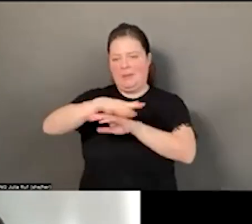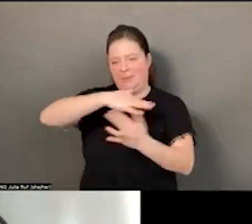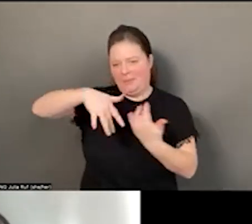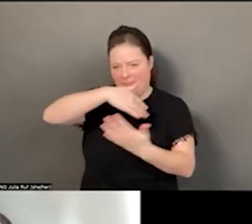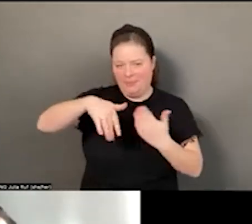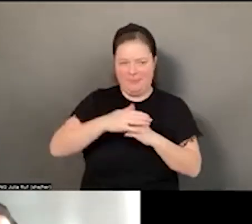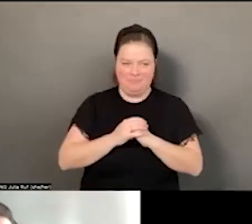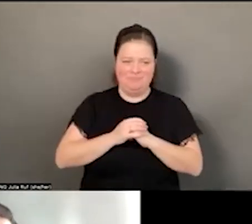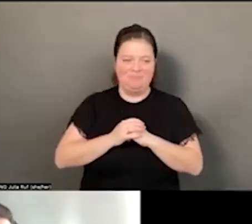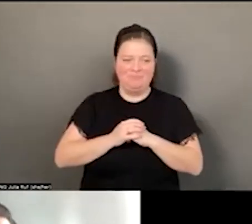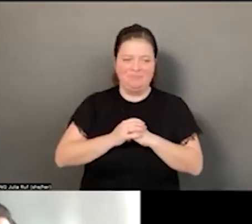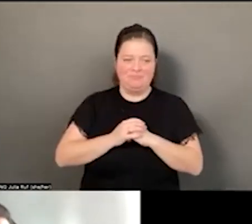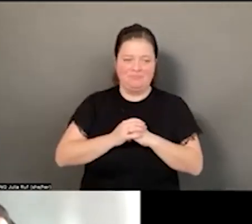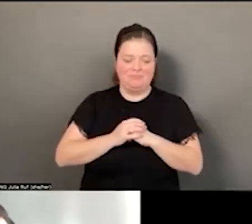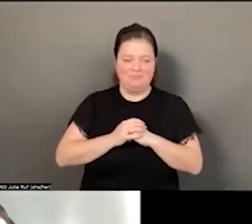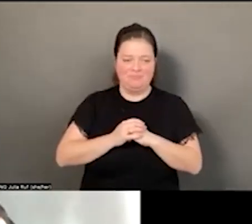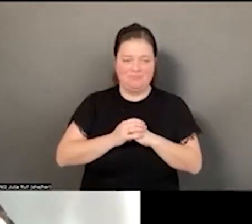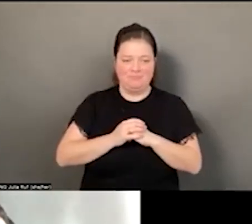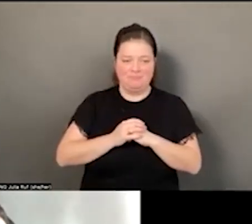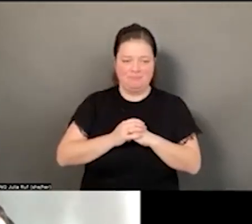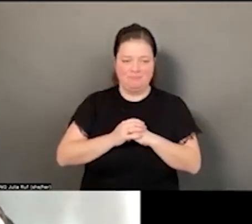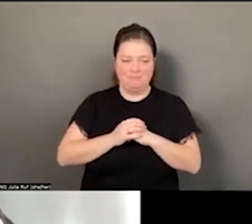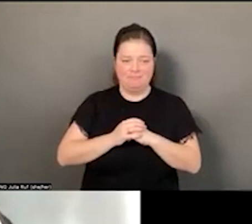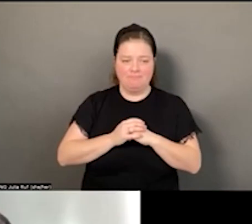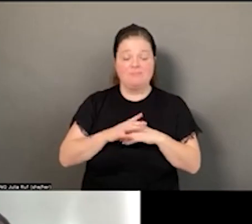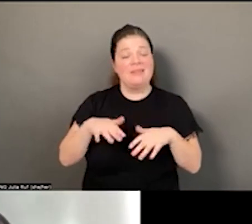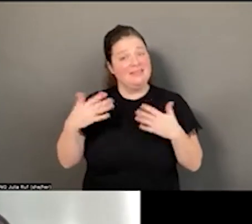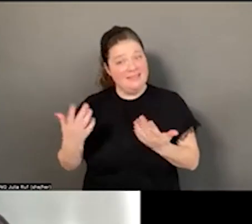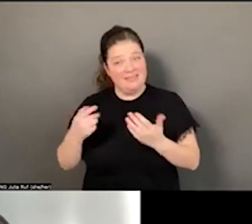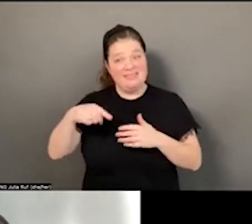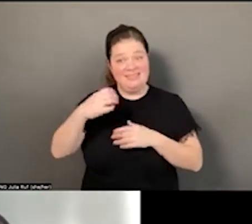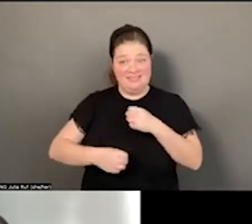the other two flagship initiatives that will be launched this year.